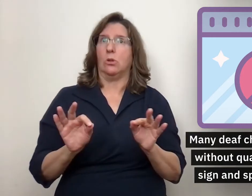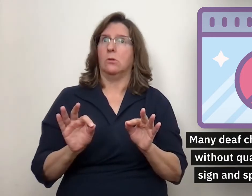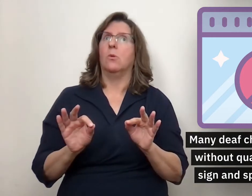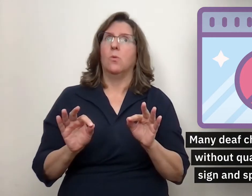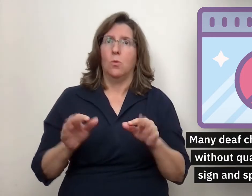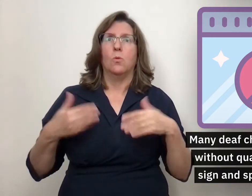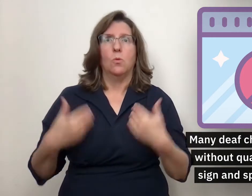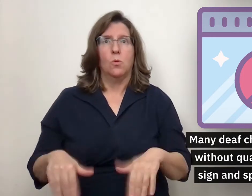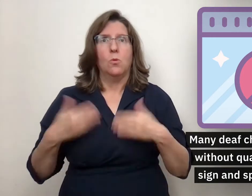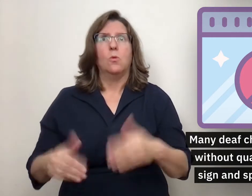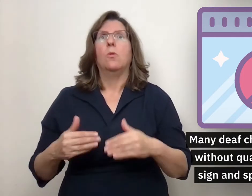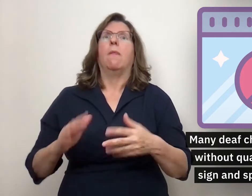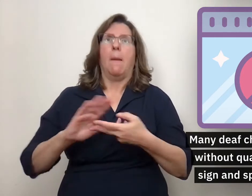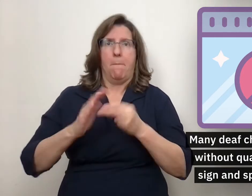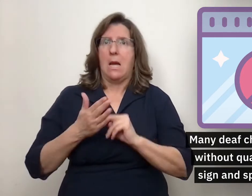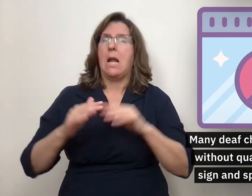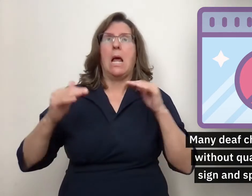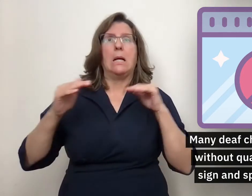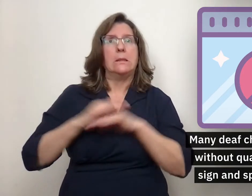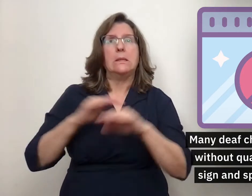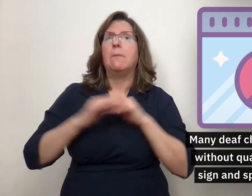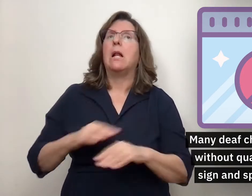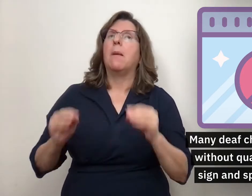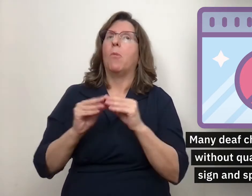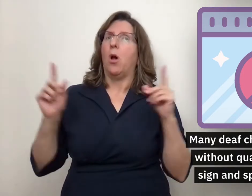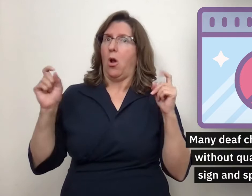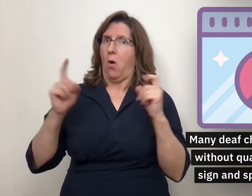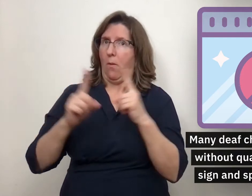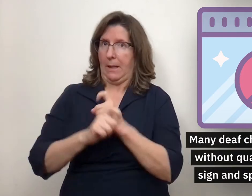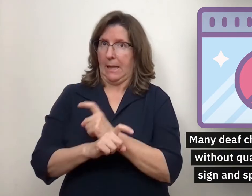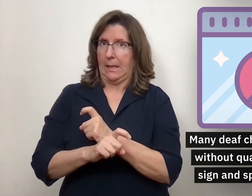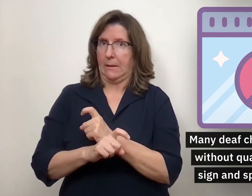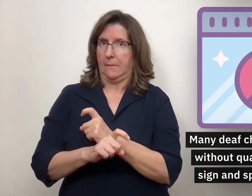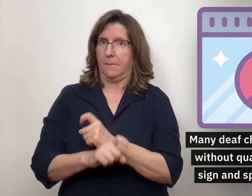In those cases, making materials accessible is even more complex.